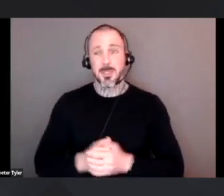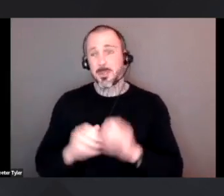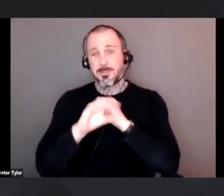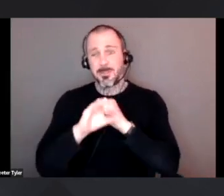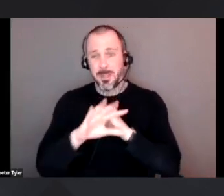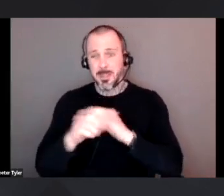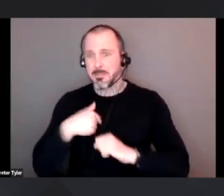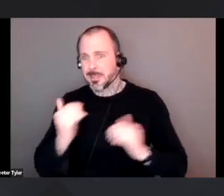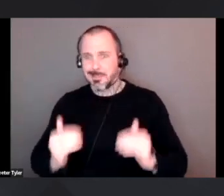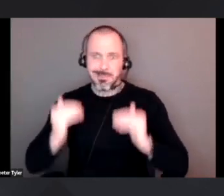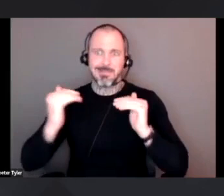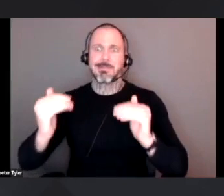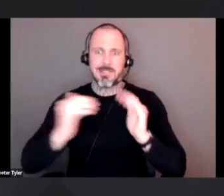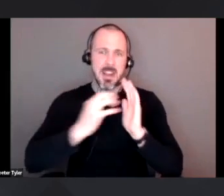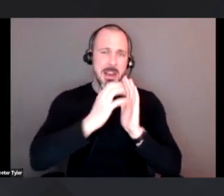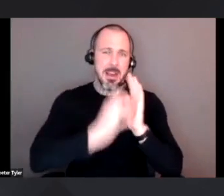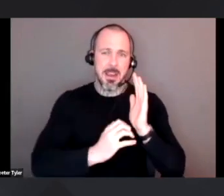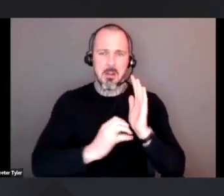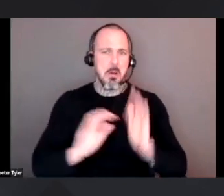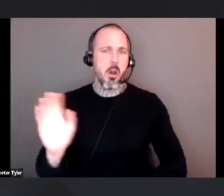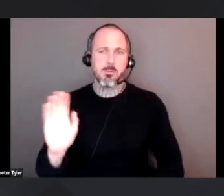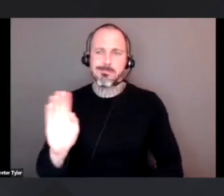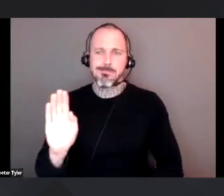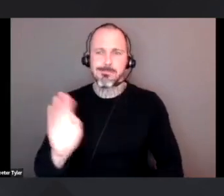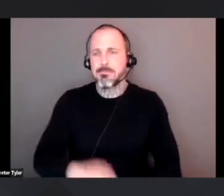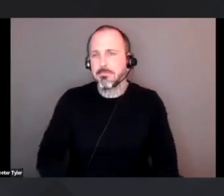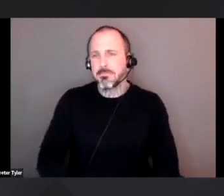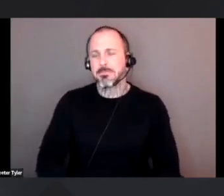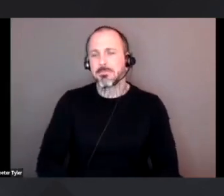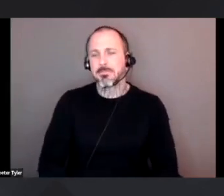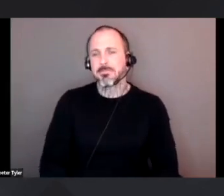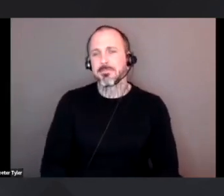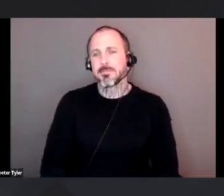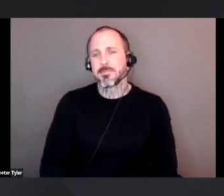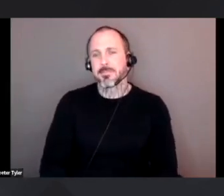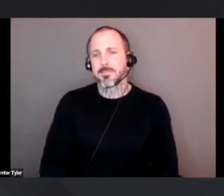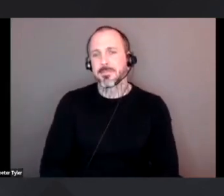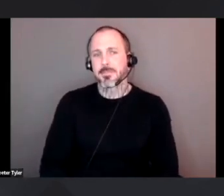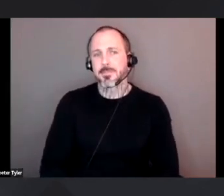you know, inclusive hires are coming through HDCS too. Because I know we talk, you know, every two weeks probably